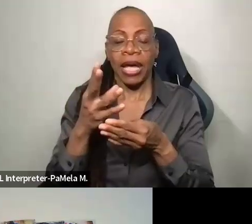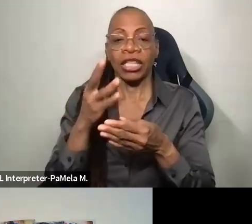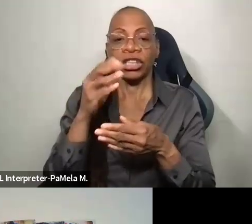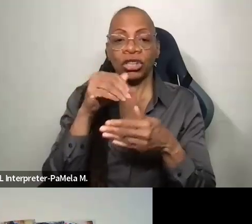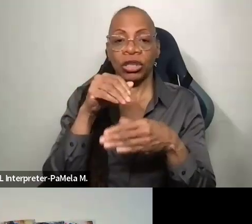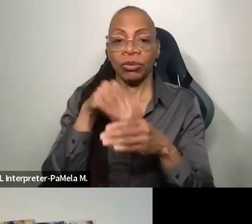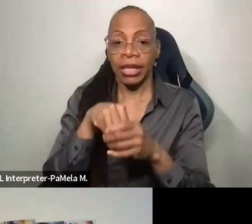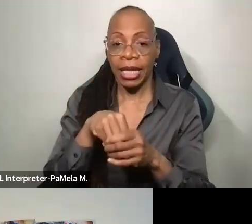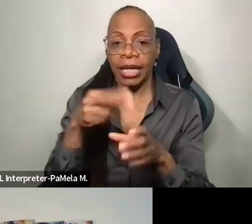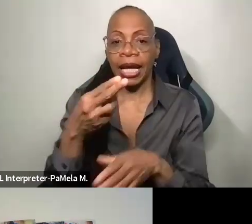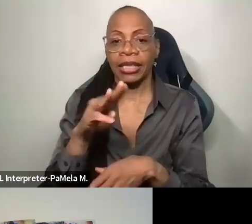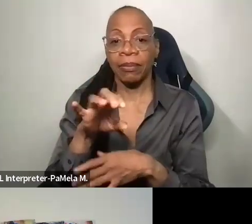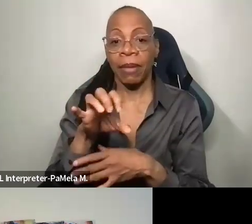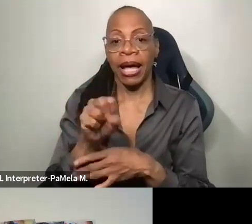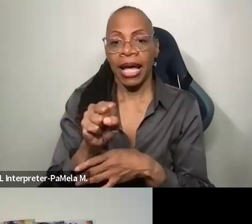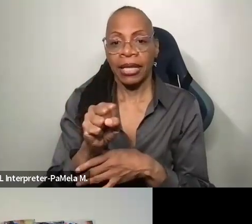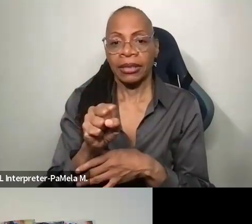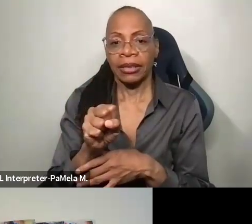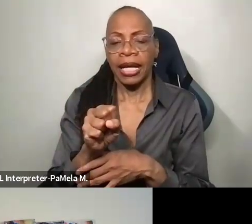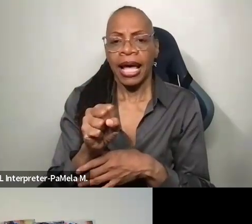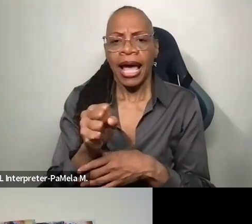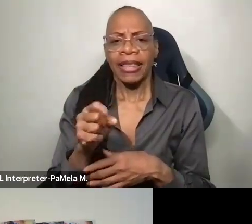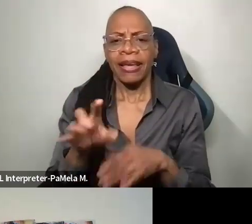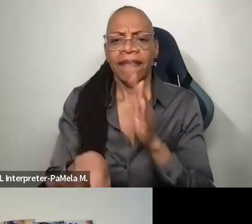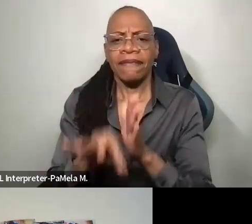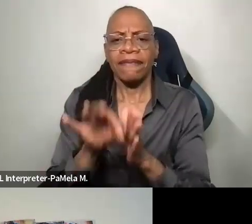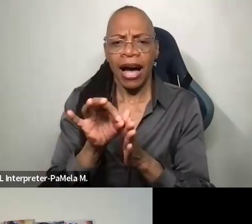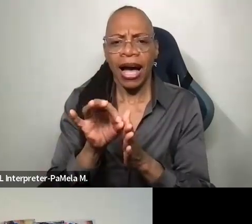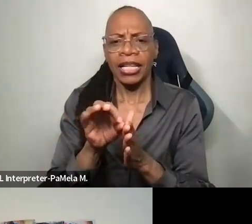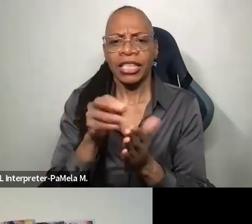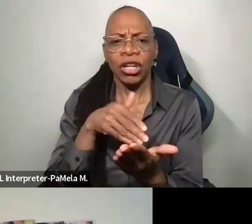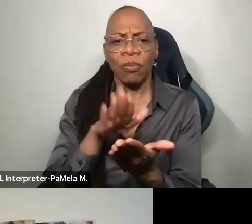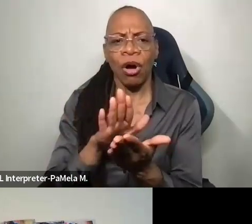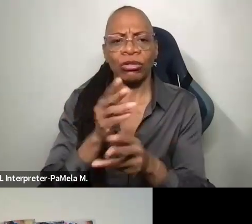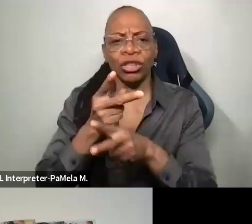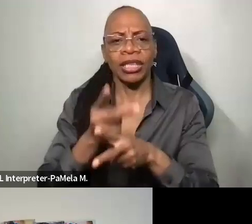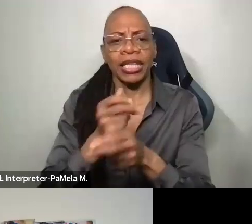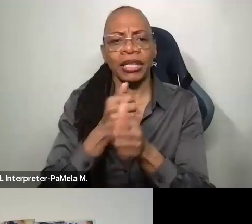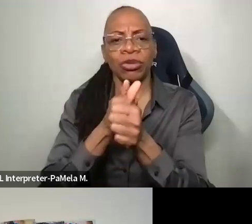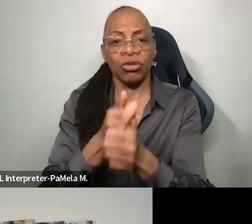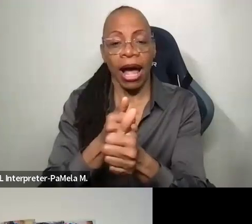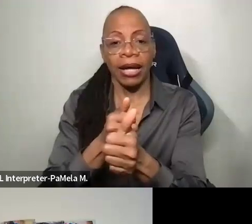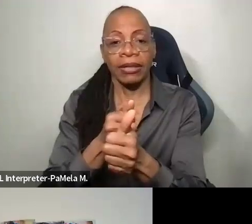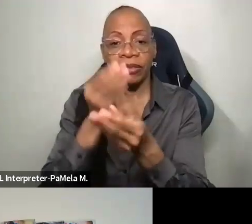that you could use HMIS to capture that information. It just won't show up in your PATH annual report